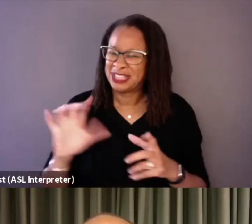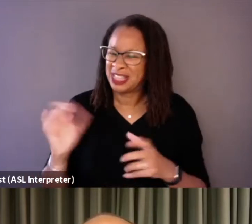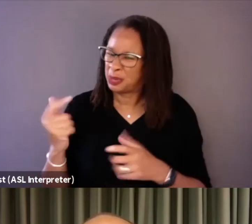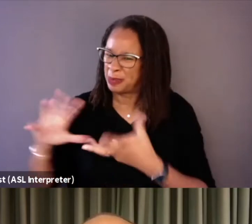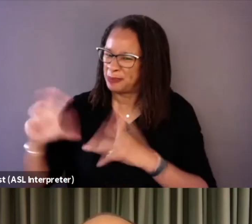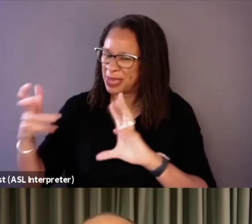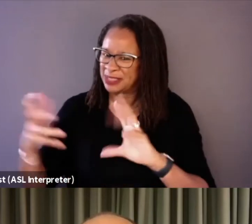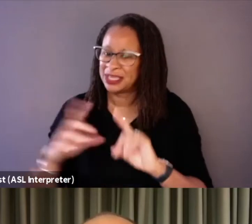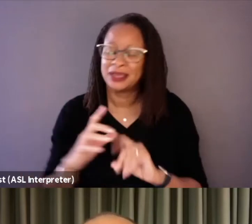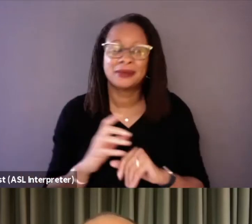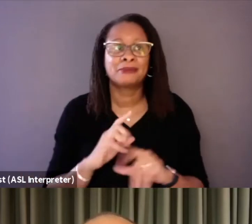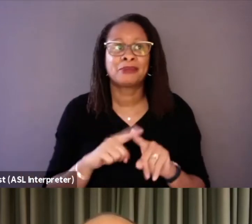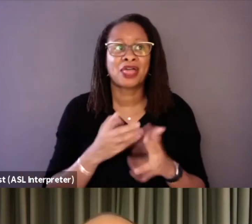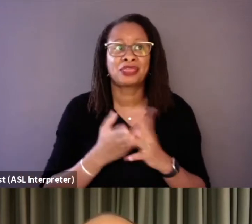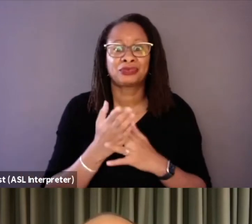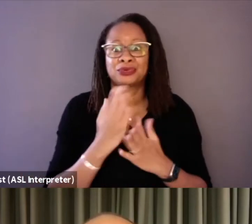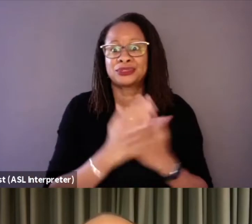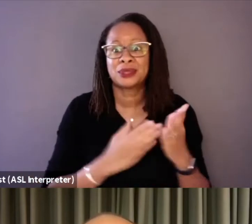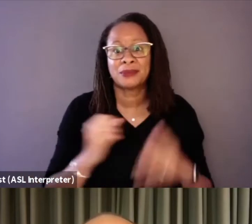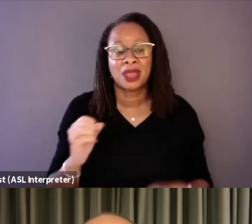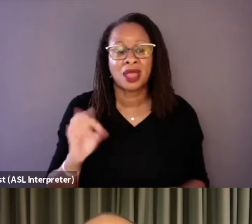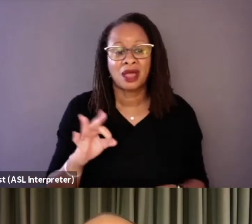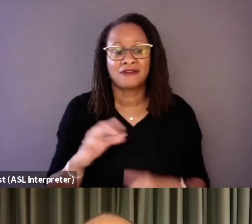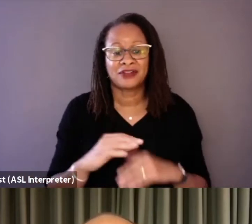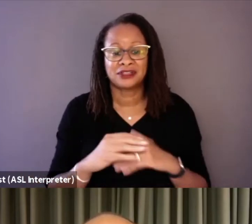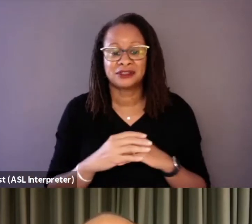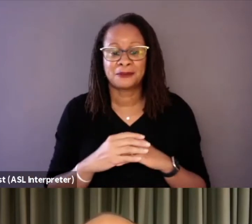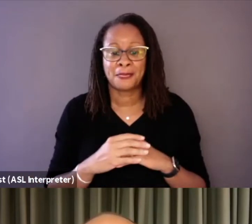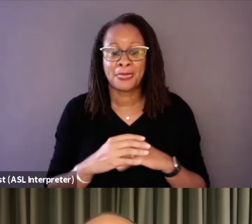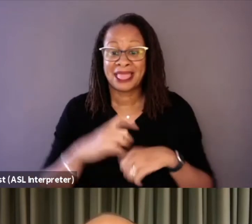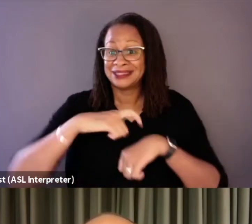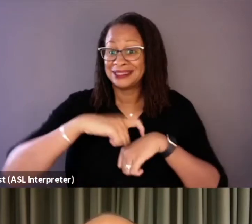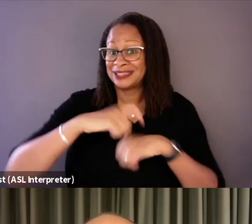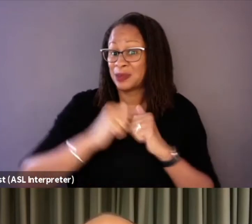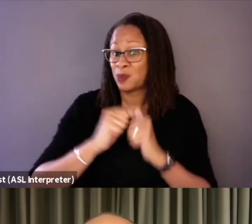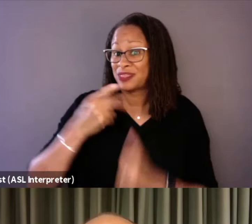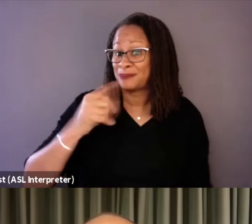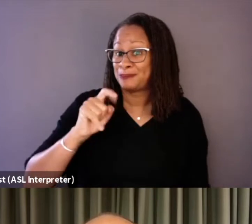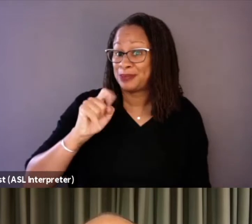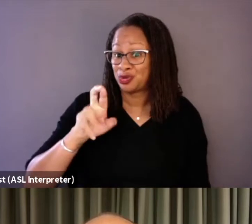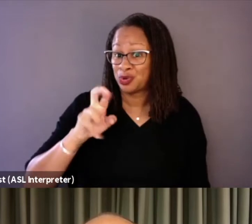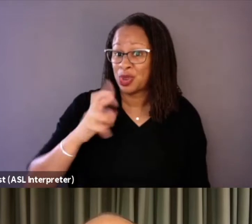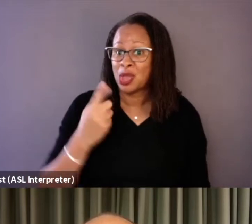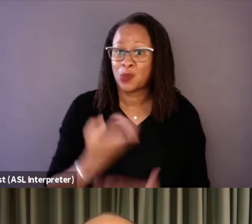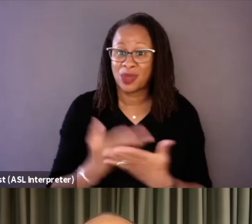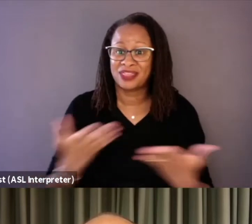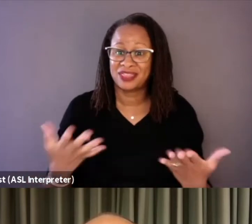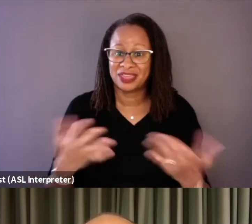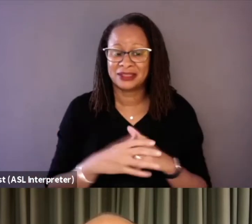through some of his time with Peter, one of the things that kind of rubbed off was this